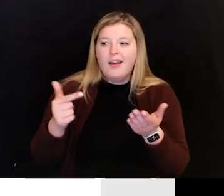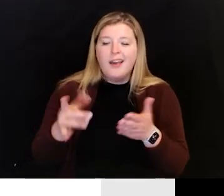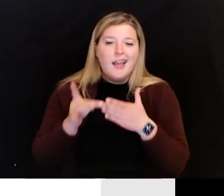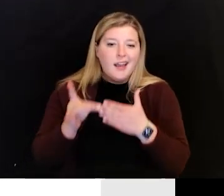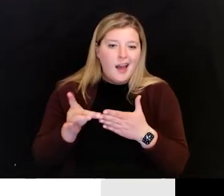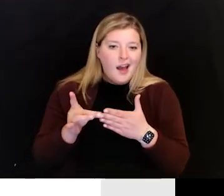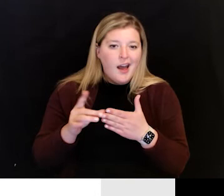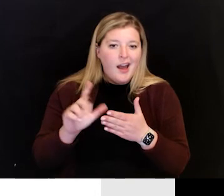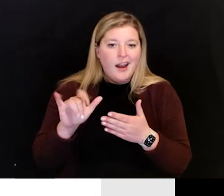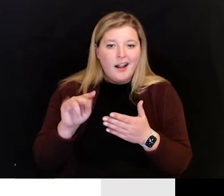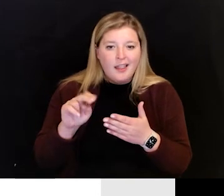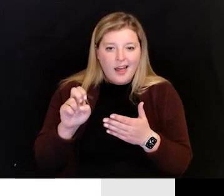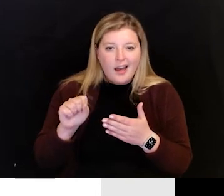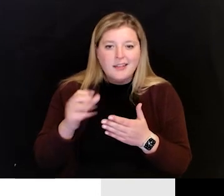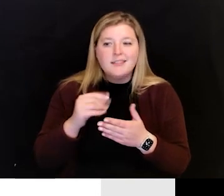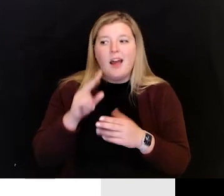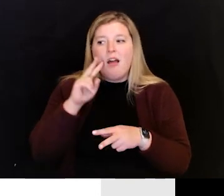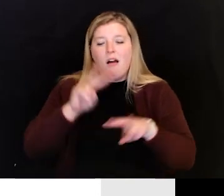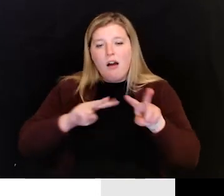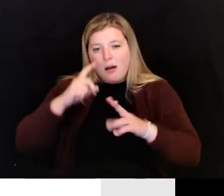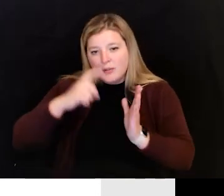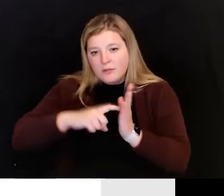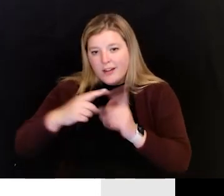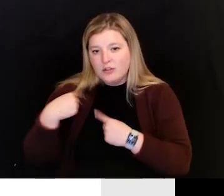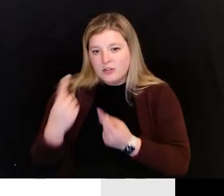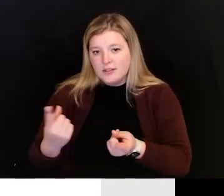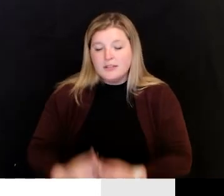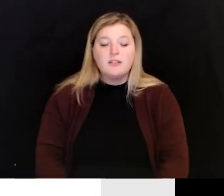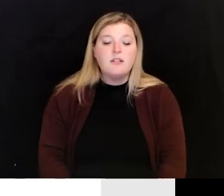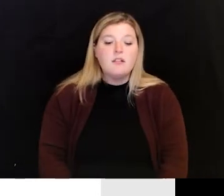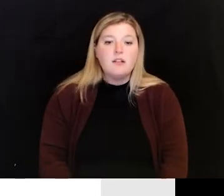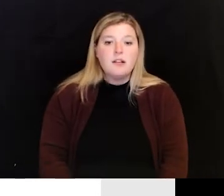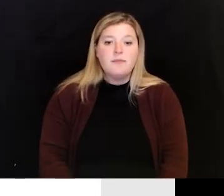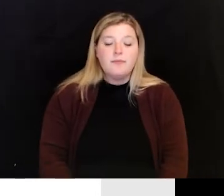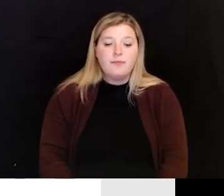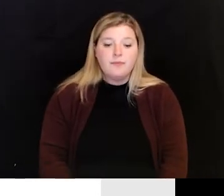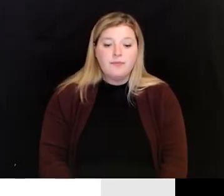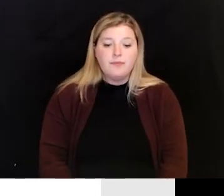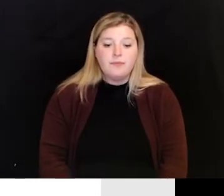from what we found digging into this. You really want to go for the simplest,